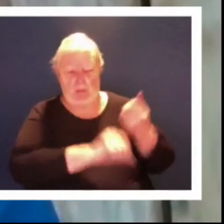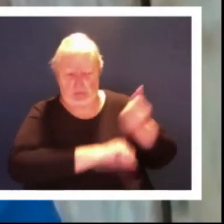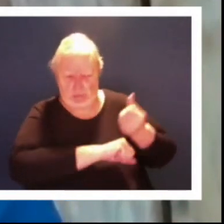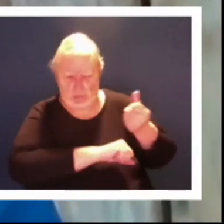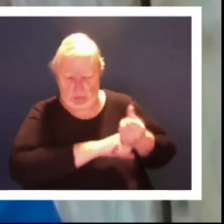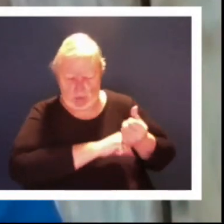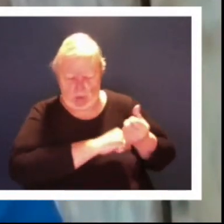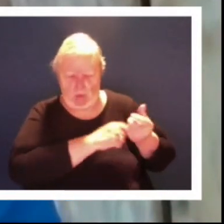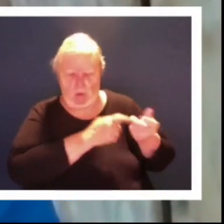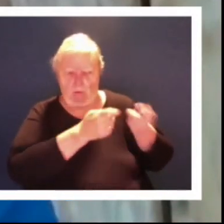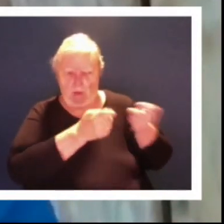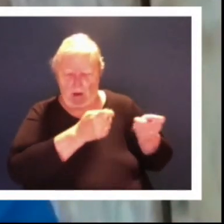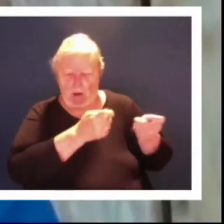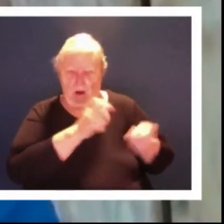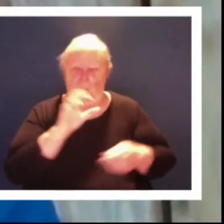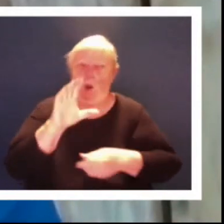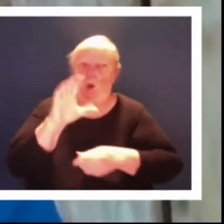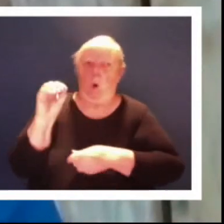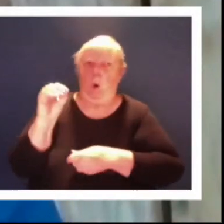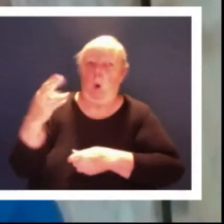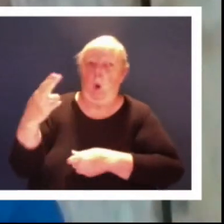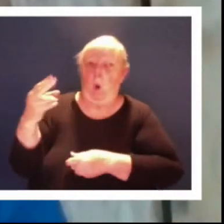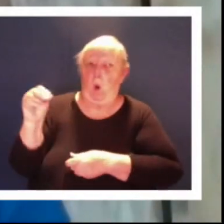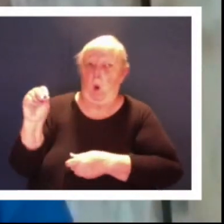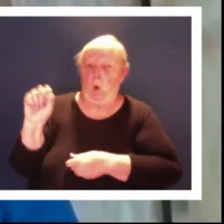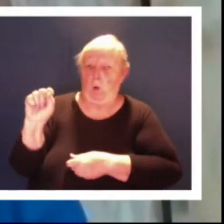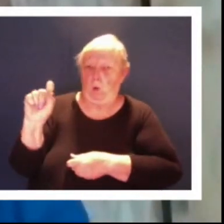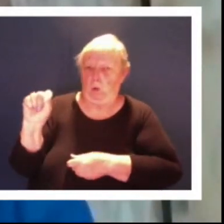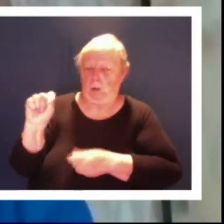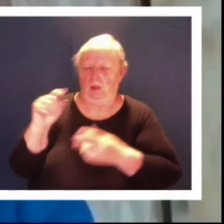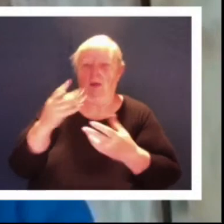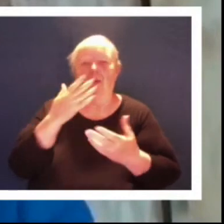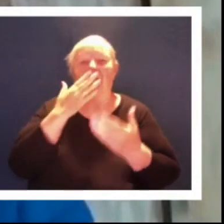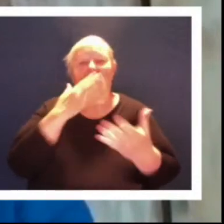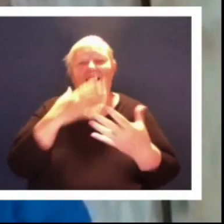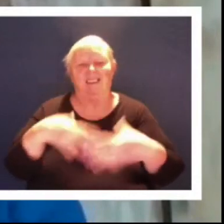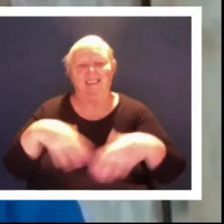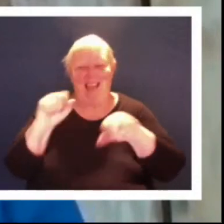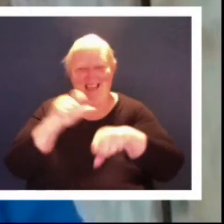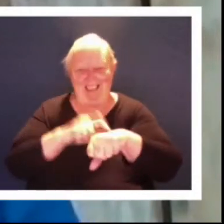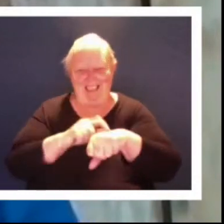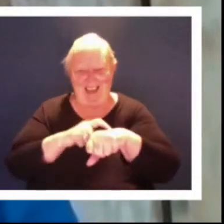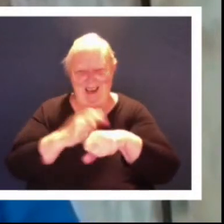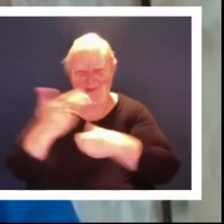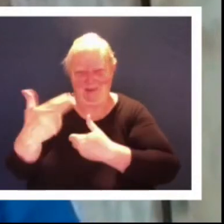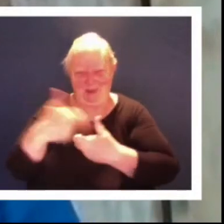Thank you for taking the time to be with us. Throughout this hour you are invited to ask questions